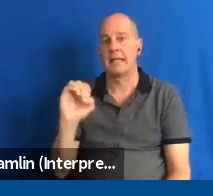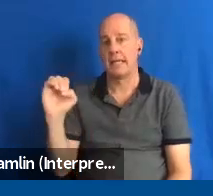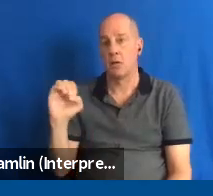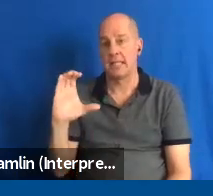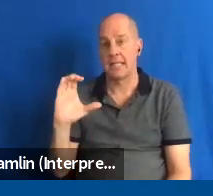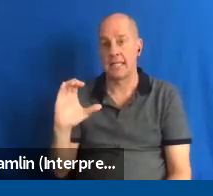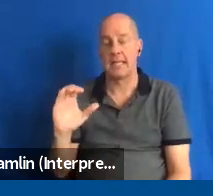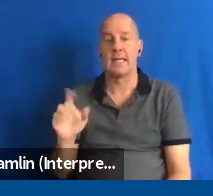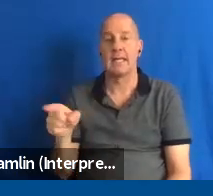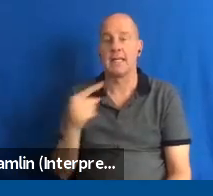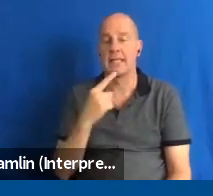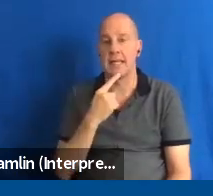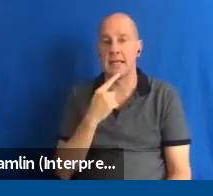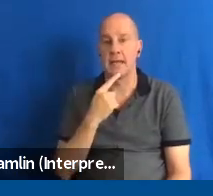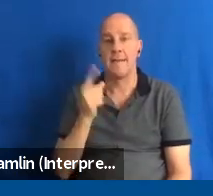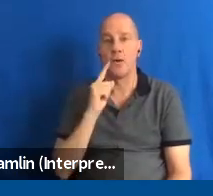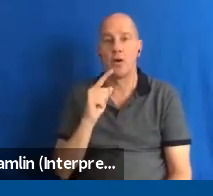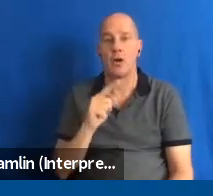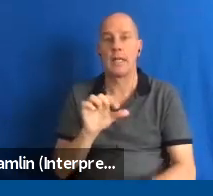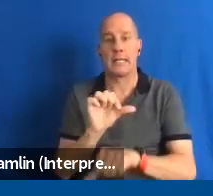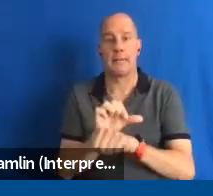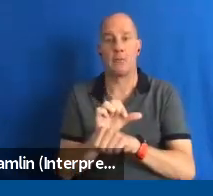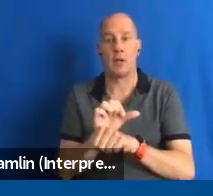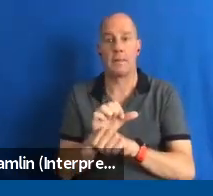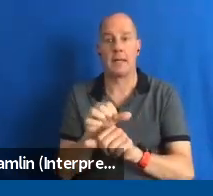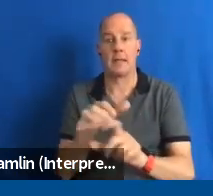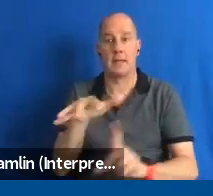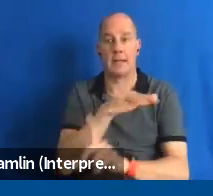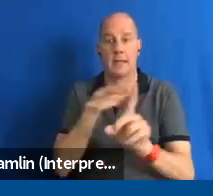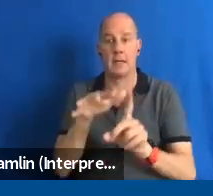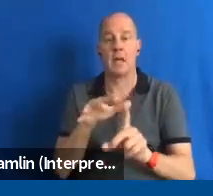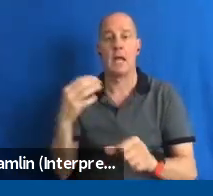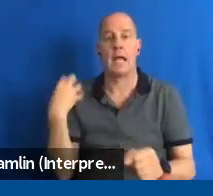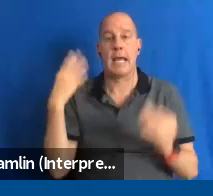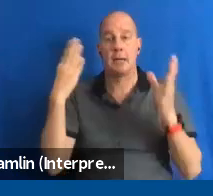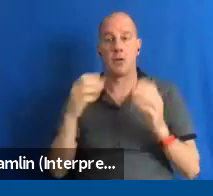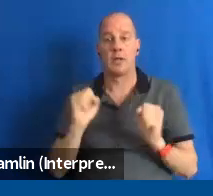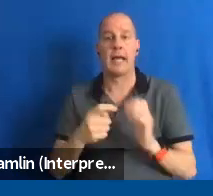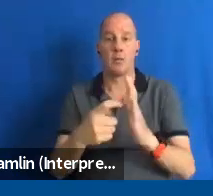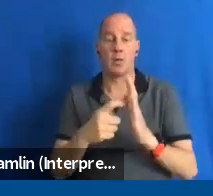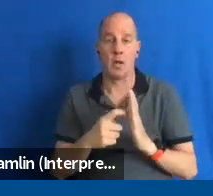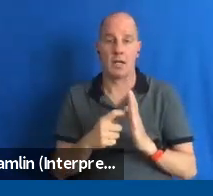stated that the employment context that an employer is allowed to require employees to